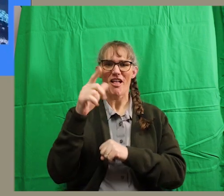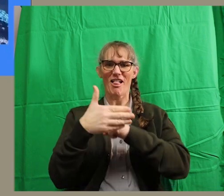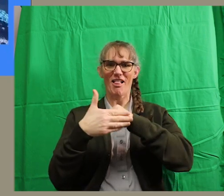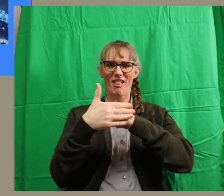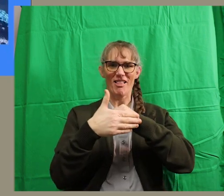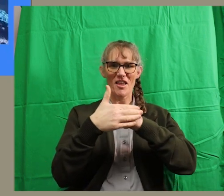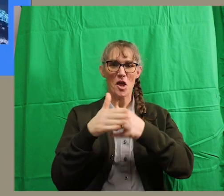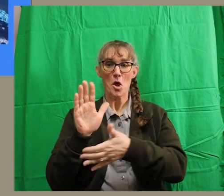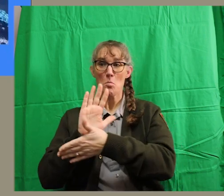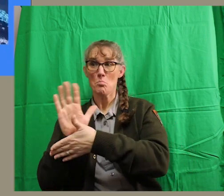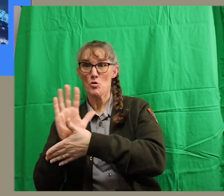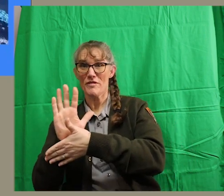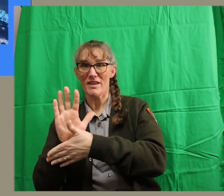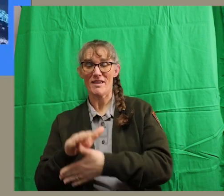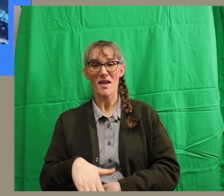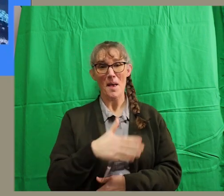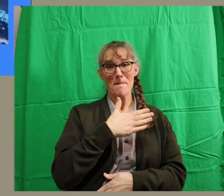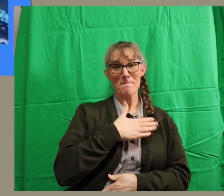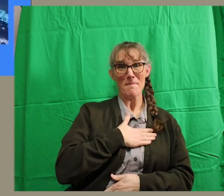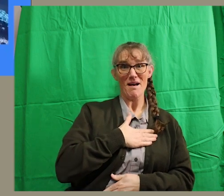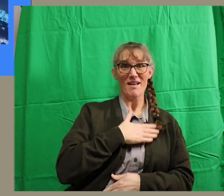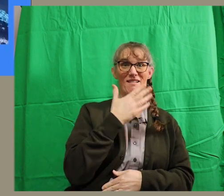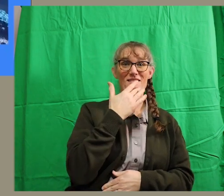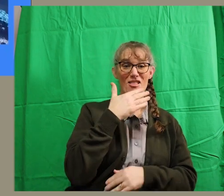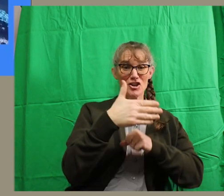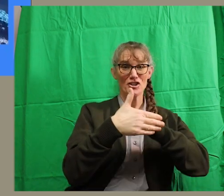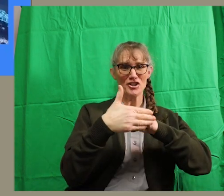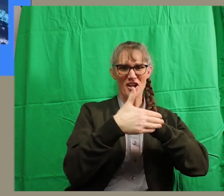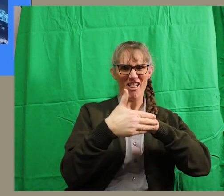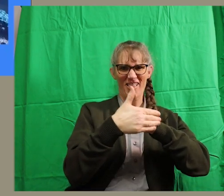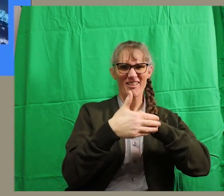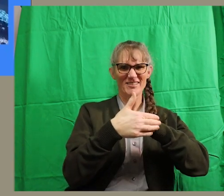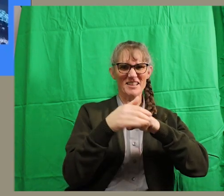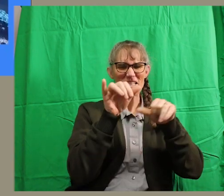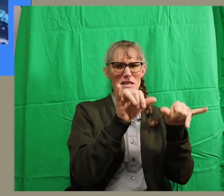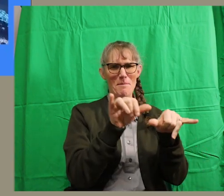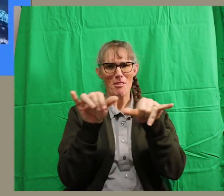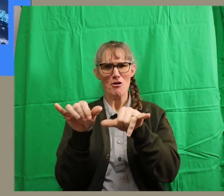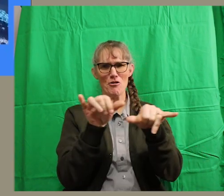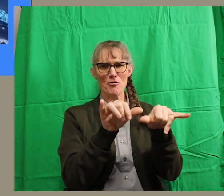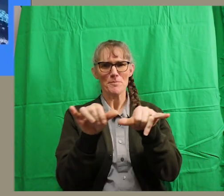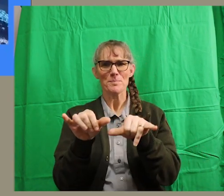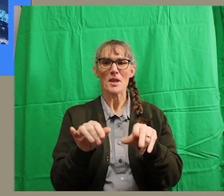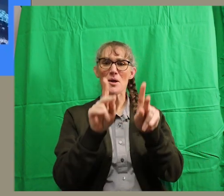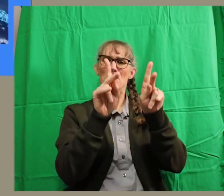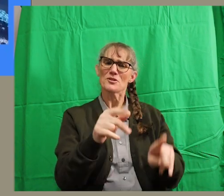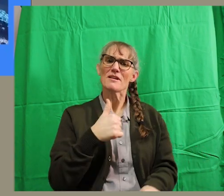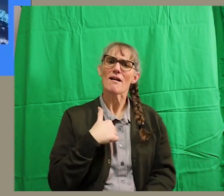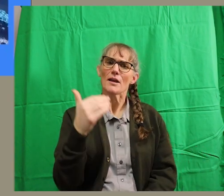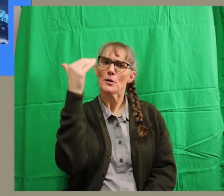are similar to the color that I use to reconstruct Hoploscaphite. And this is a person I actually knew so,